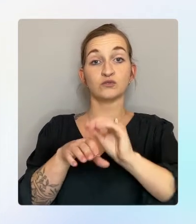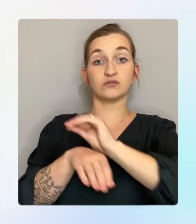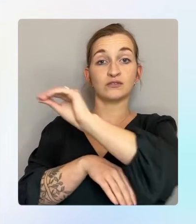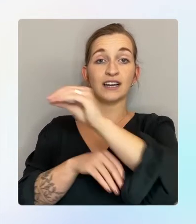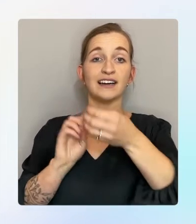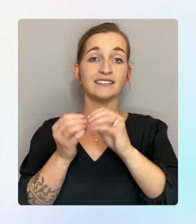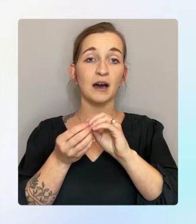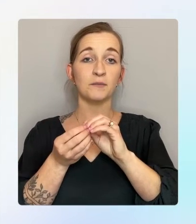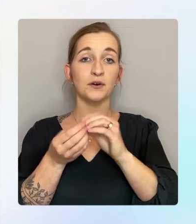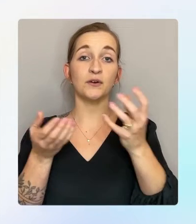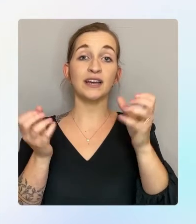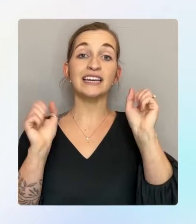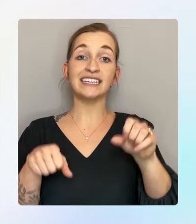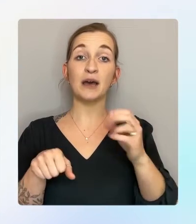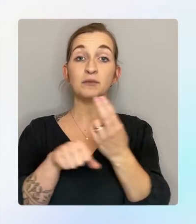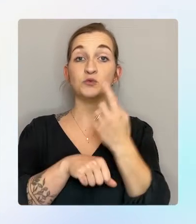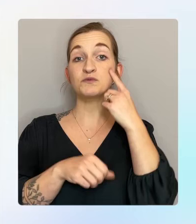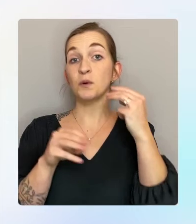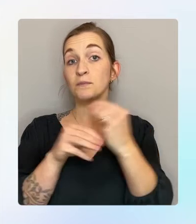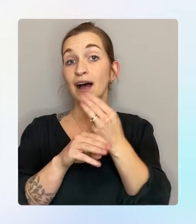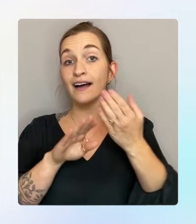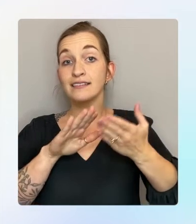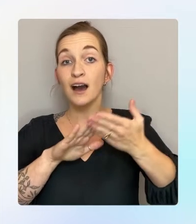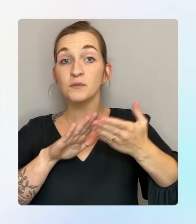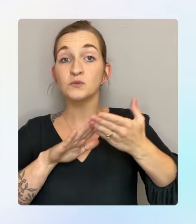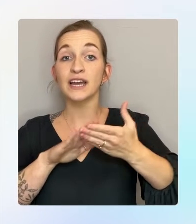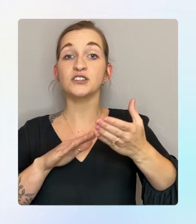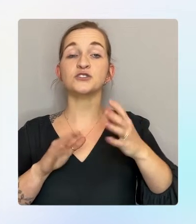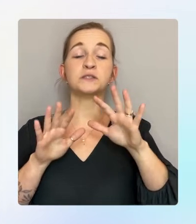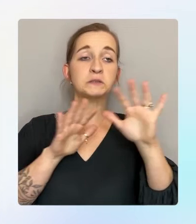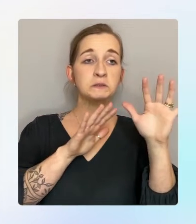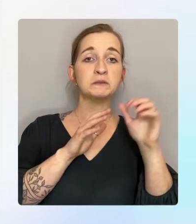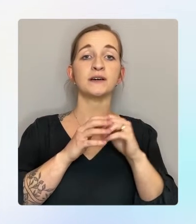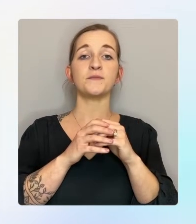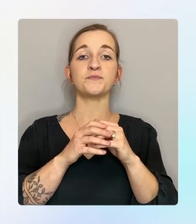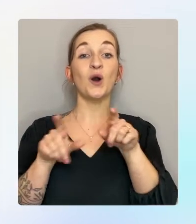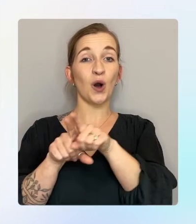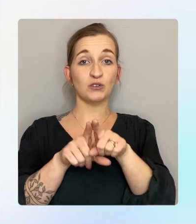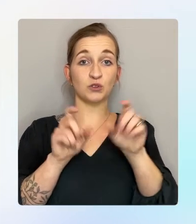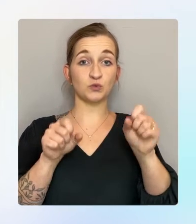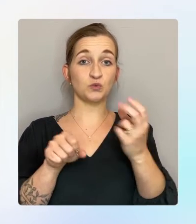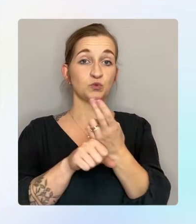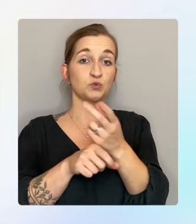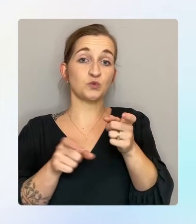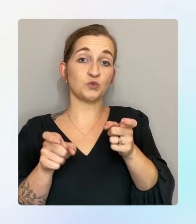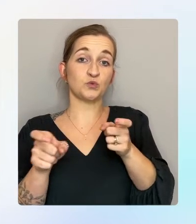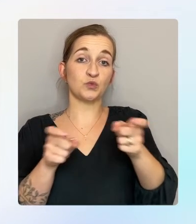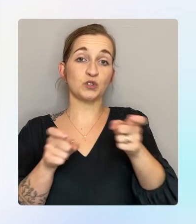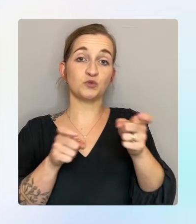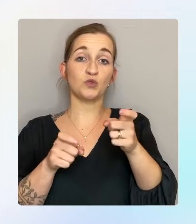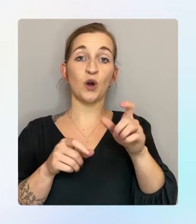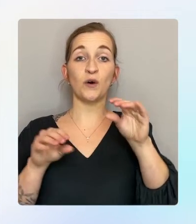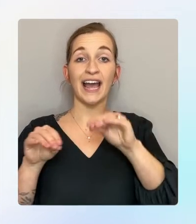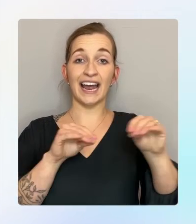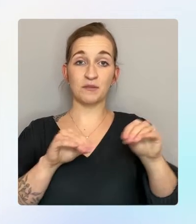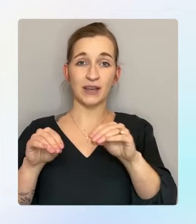or to define a logical flow or even states. They can also be used to control animations or to scale objects.